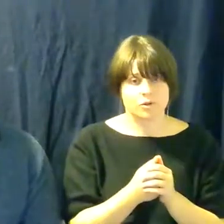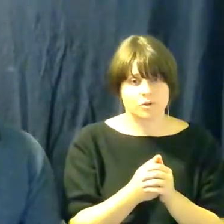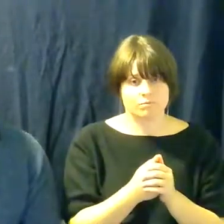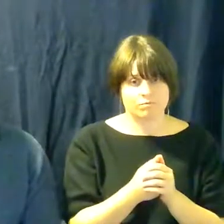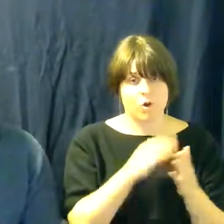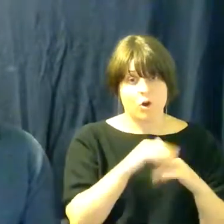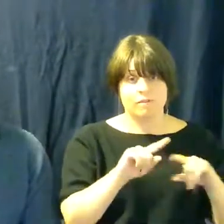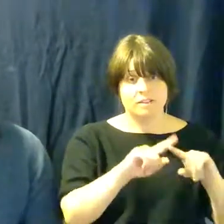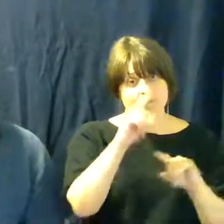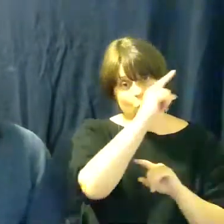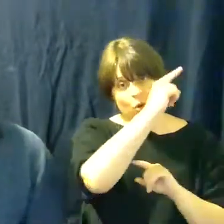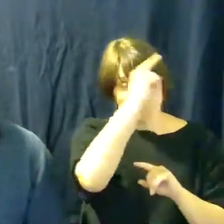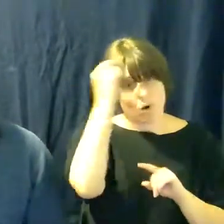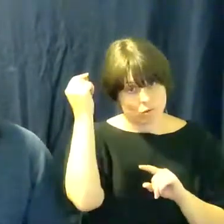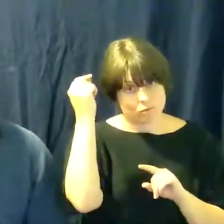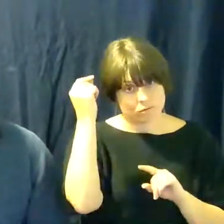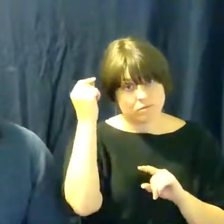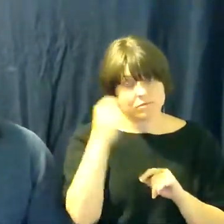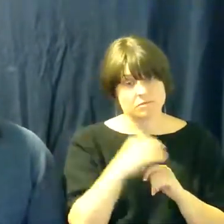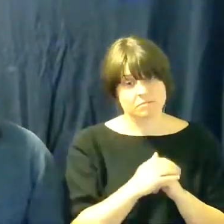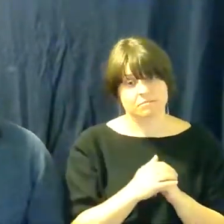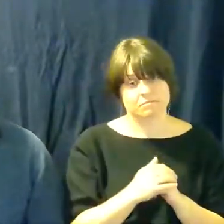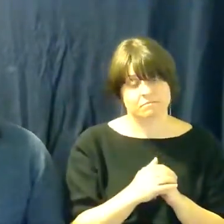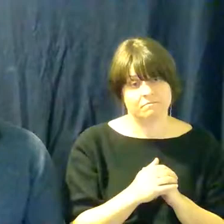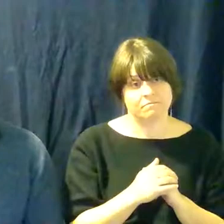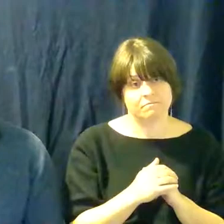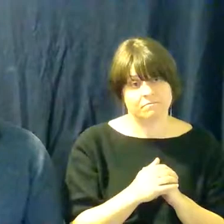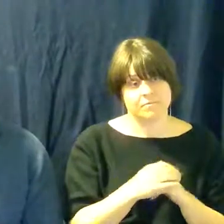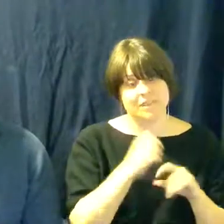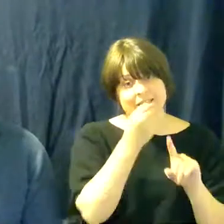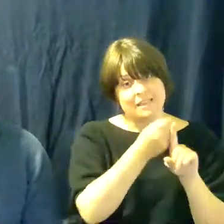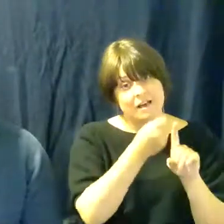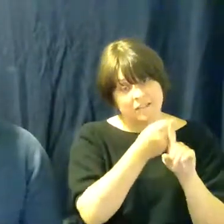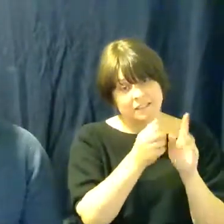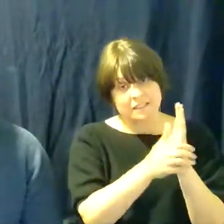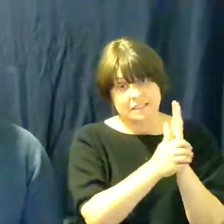the skills you want to develop. So we will look at some of the examples